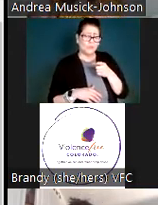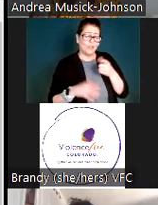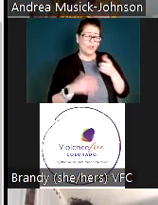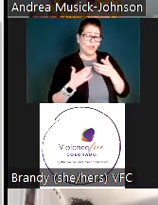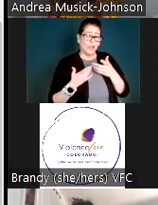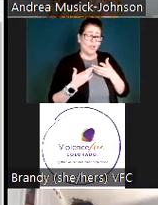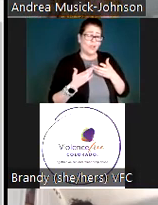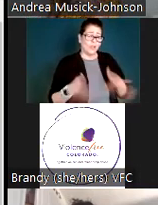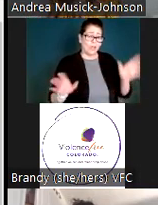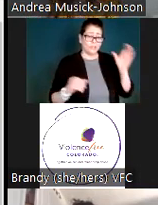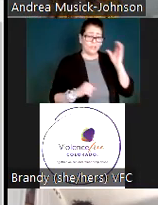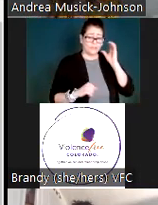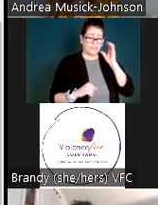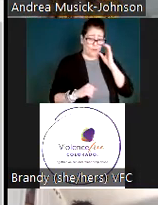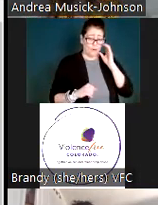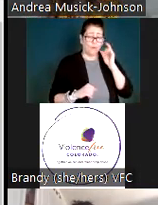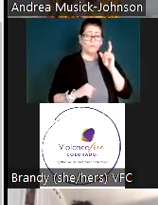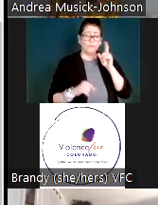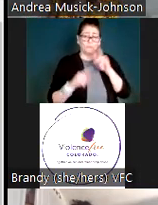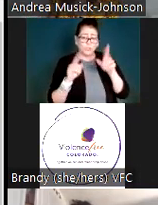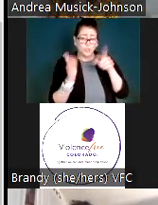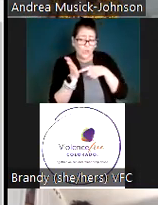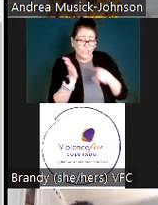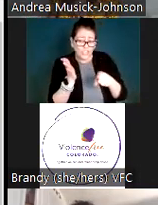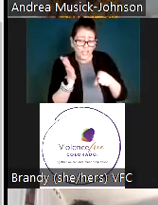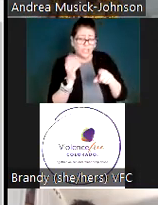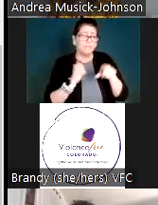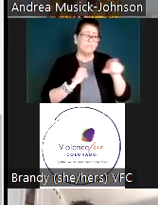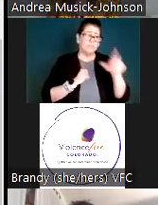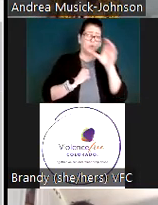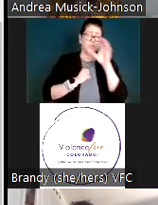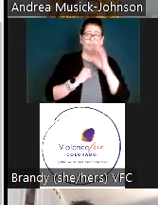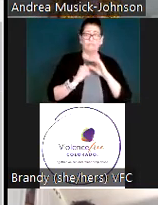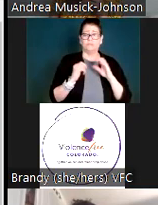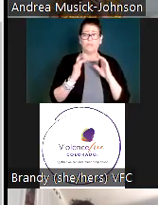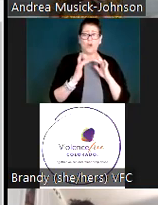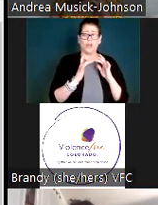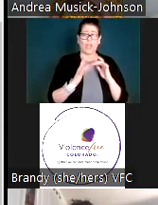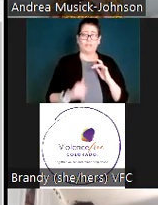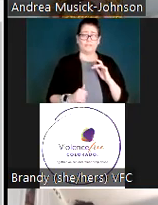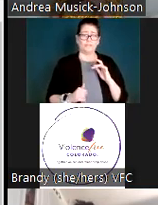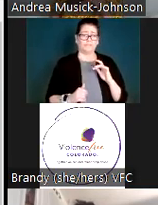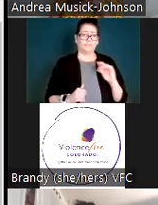about an offender, you can check that here. Does anybody have any questions so far?